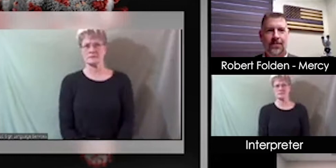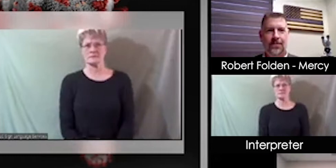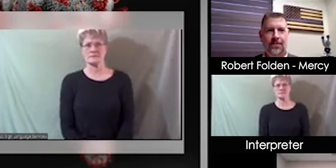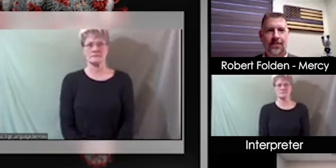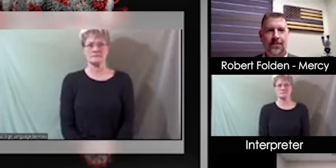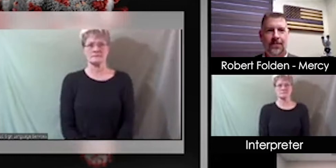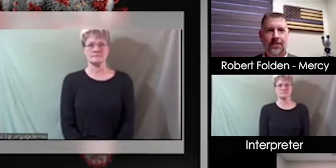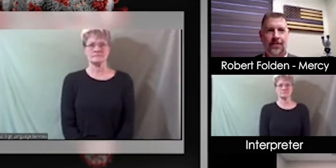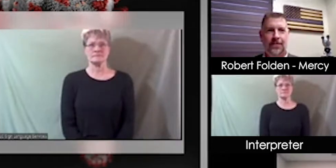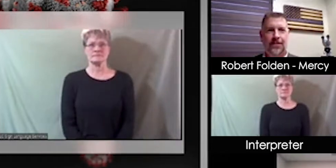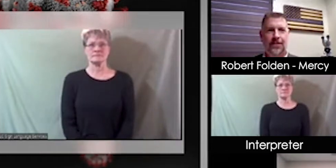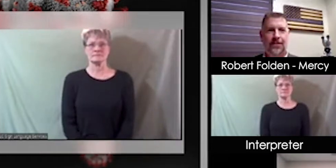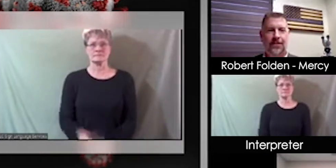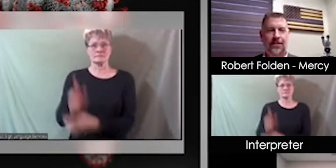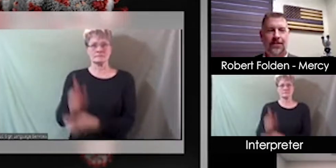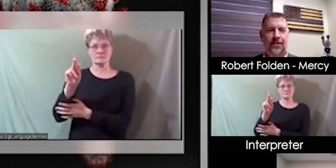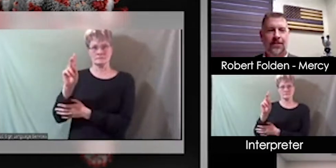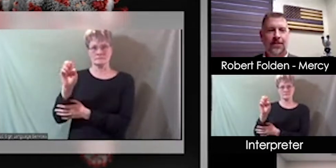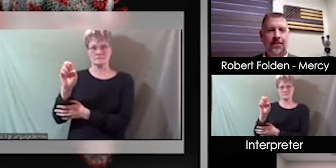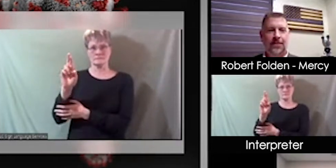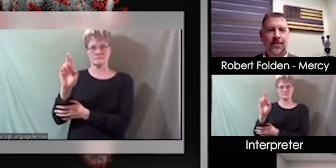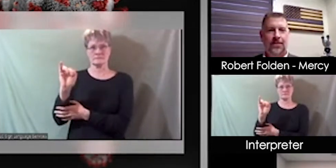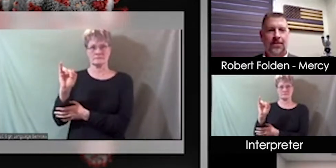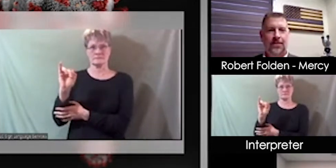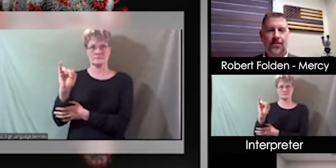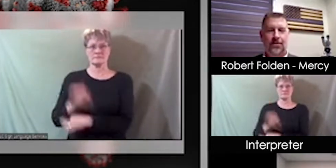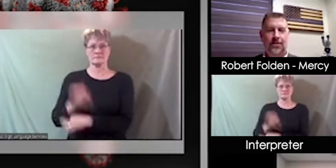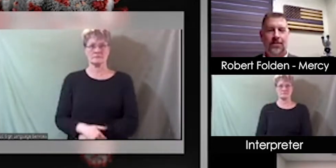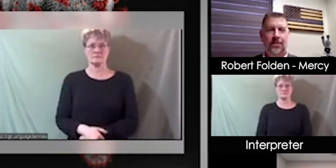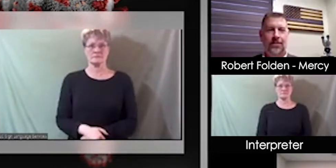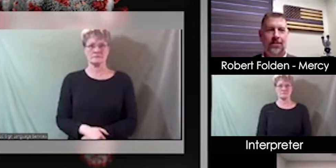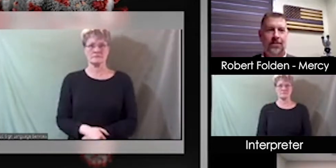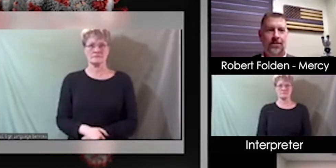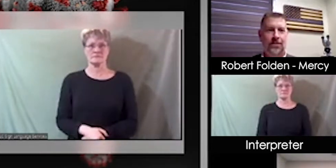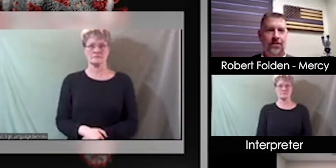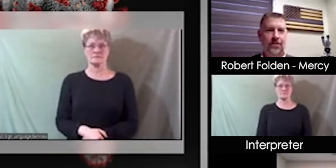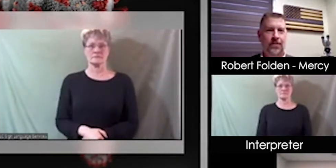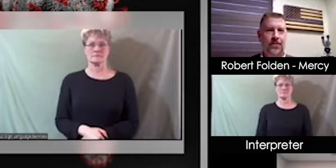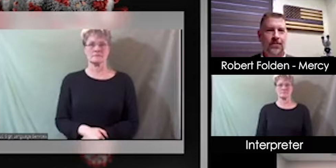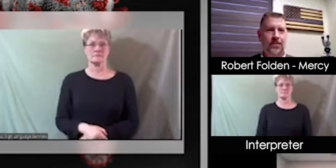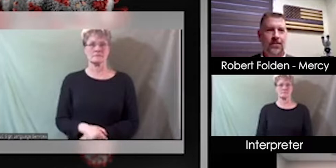So there is a county-wide group of individuals who are